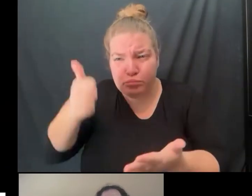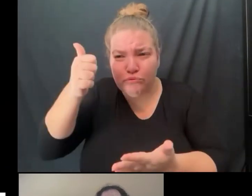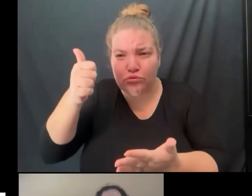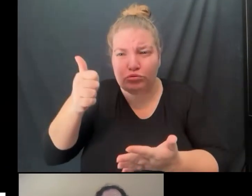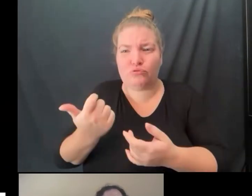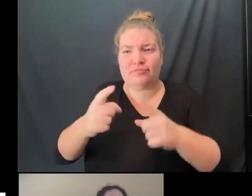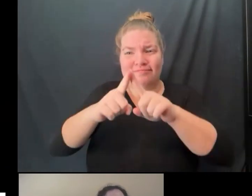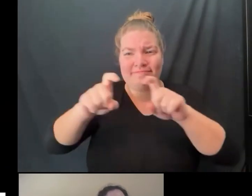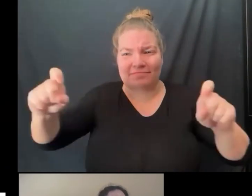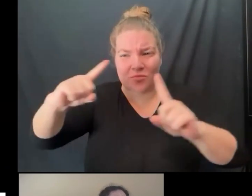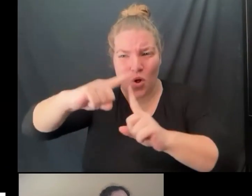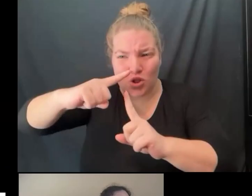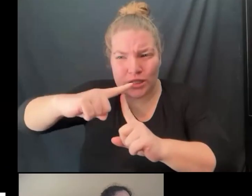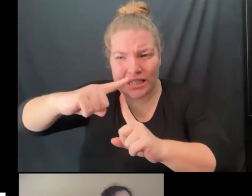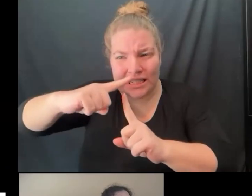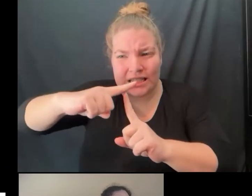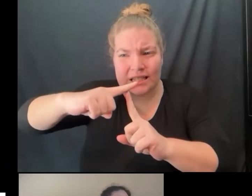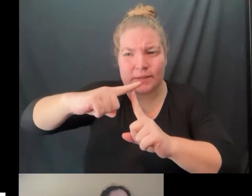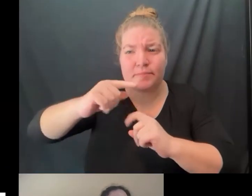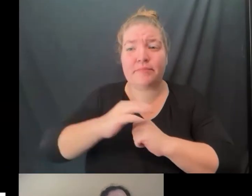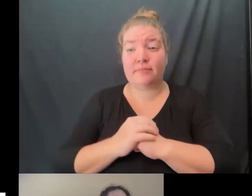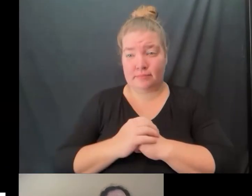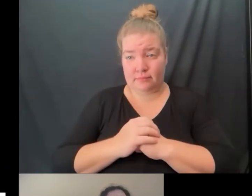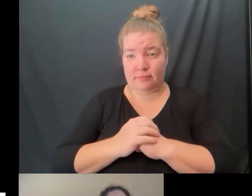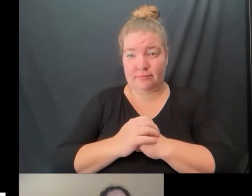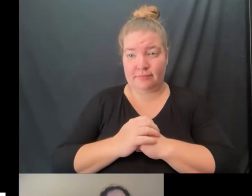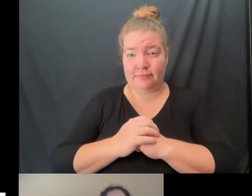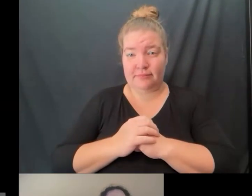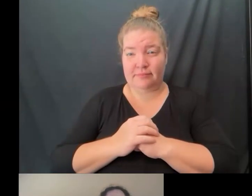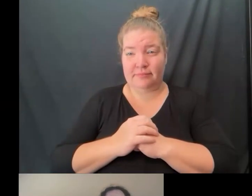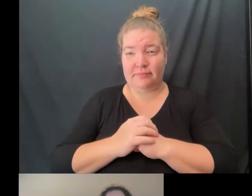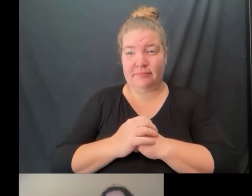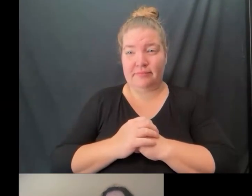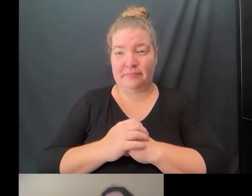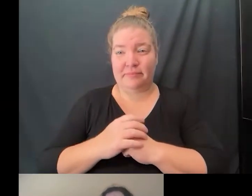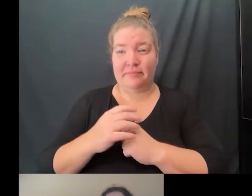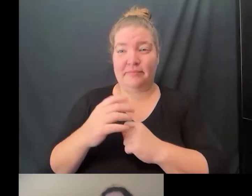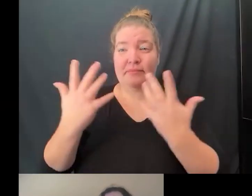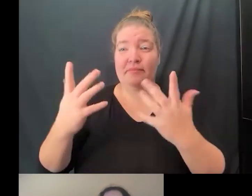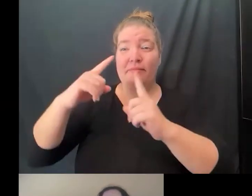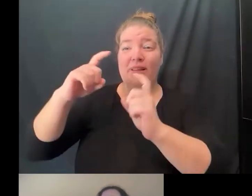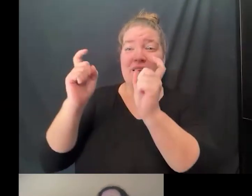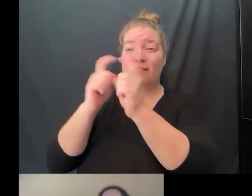developing affordable assistive technologies. And this Canadian history continues,